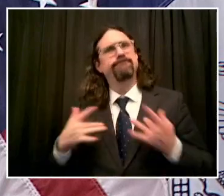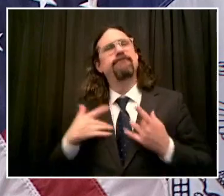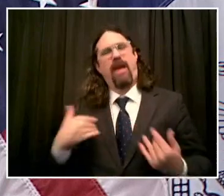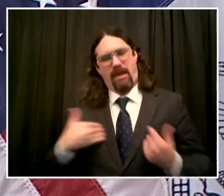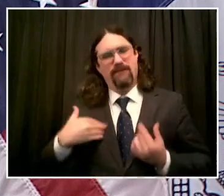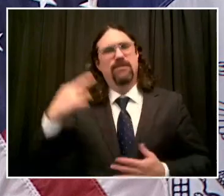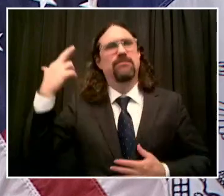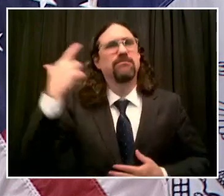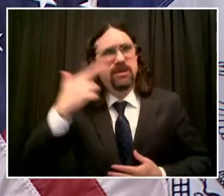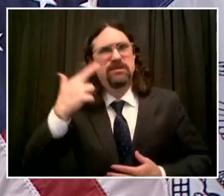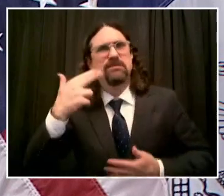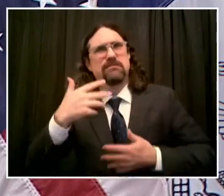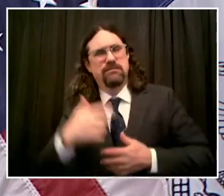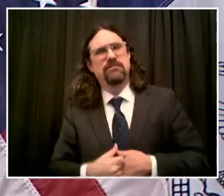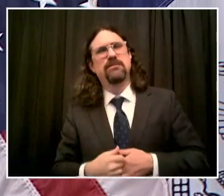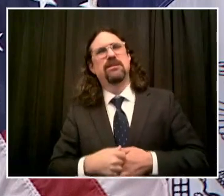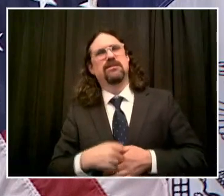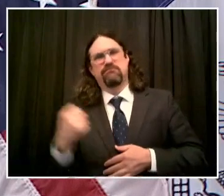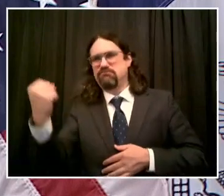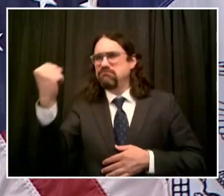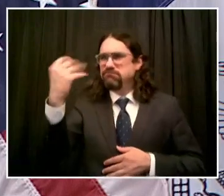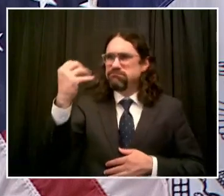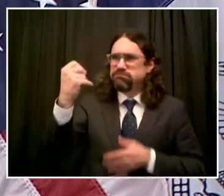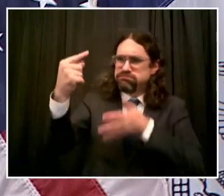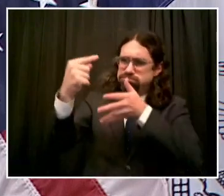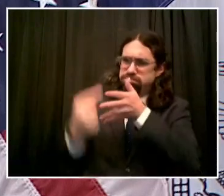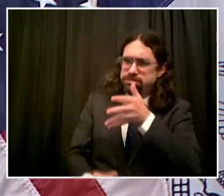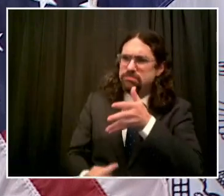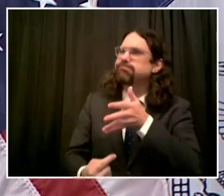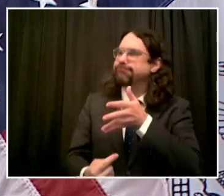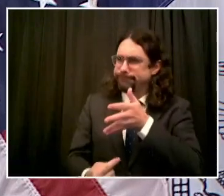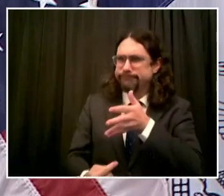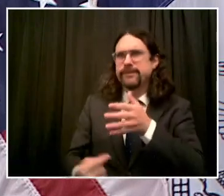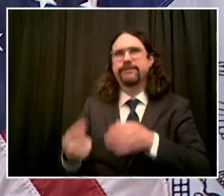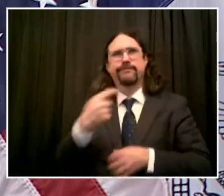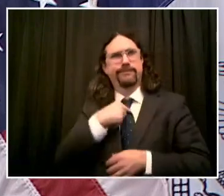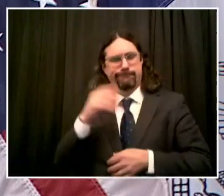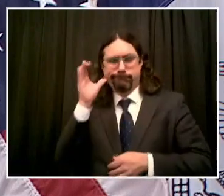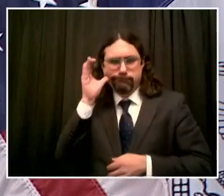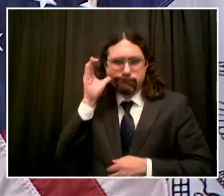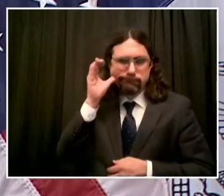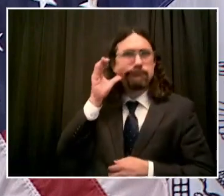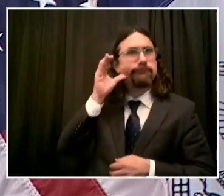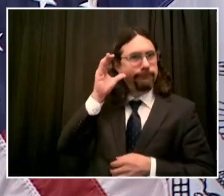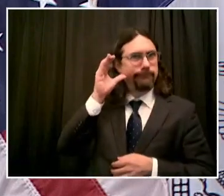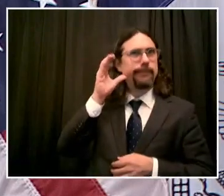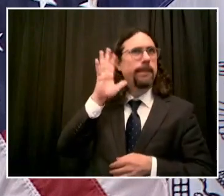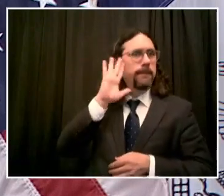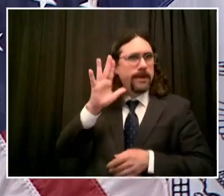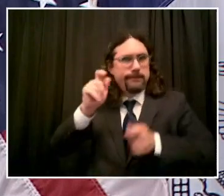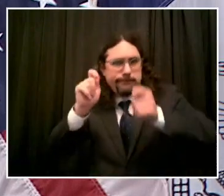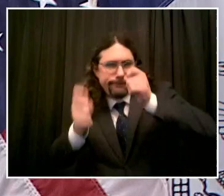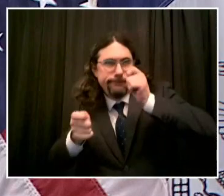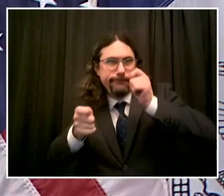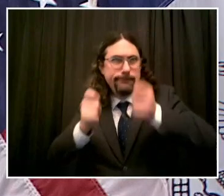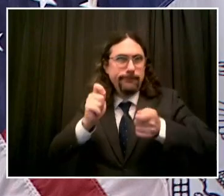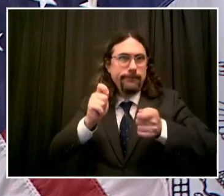BETWEEN POLICE AND COMMUNITY, WHO WANT TO SEE REFORM. WE WILL MAKE THAT CHANGE.